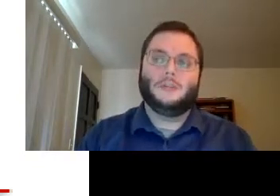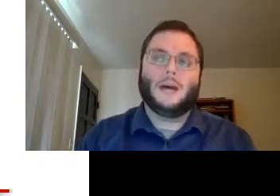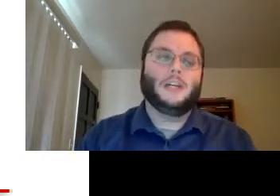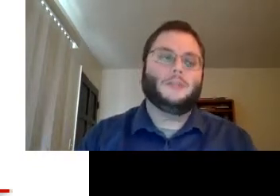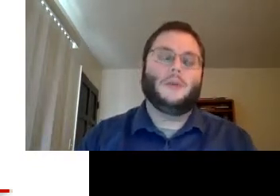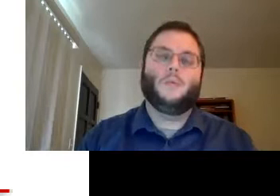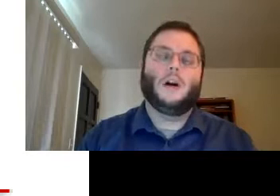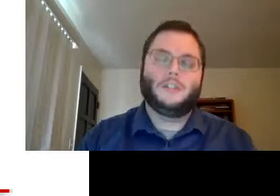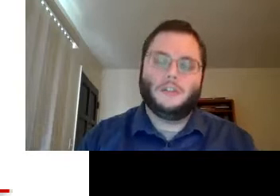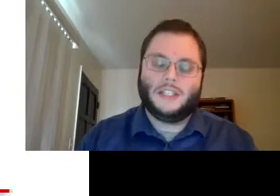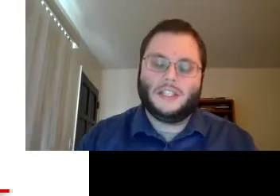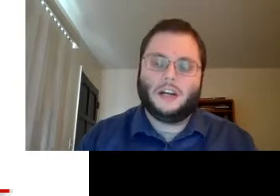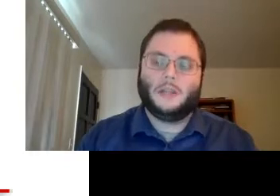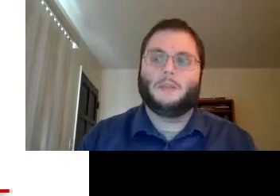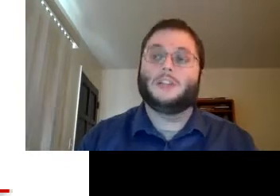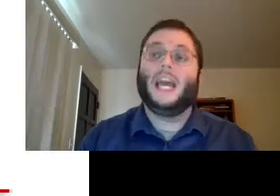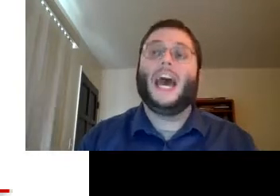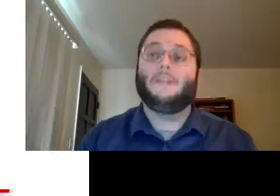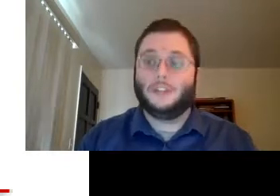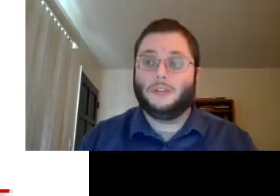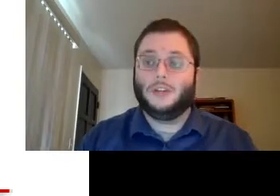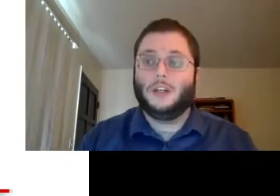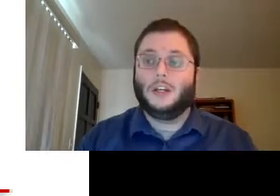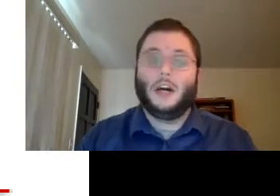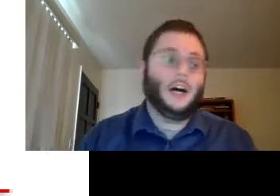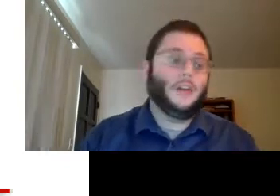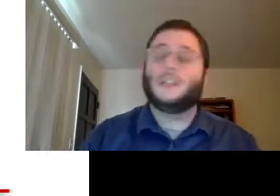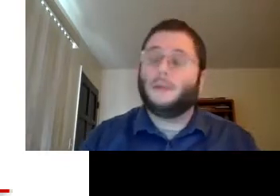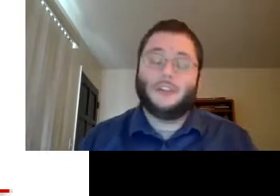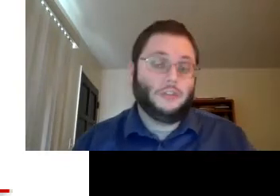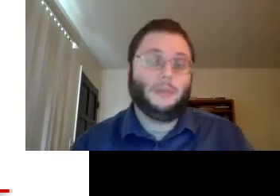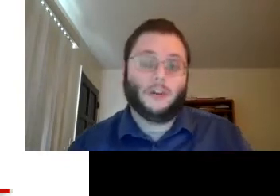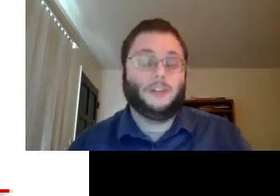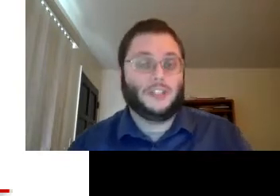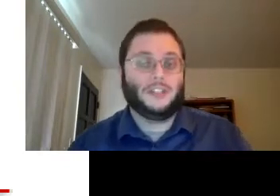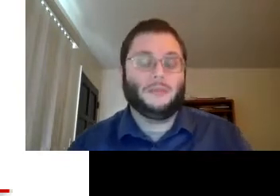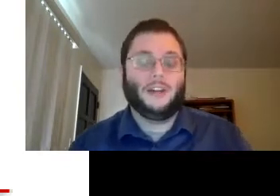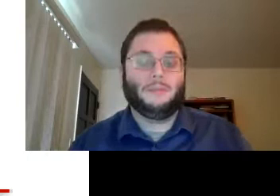because we want to necessarily, but because we have to. There are some of us who do prefer using Zoom than in-person.